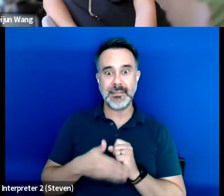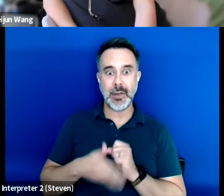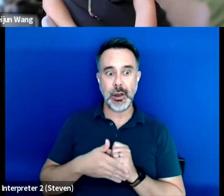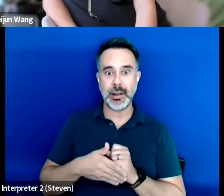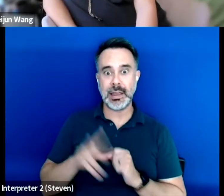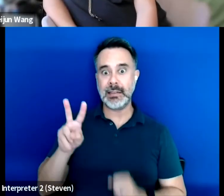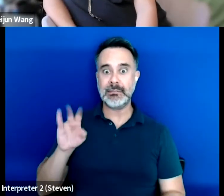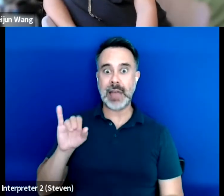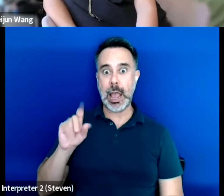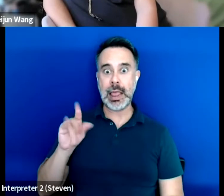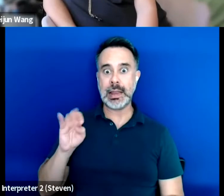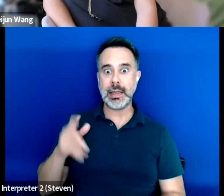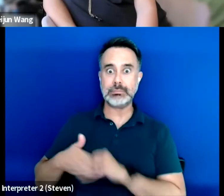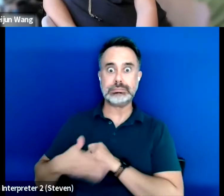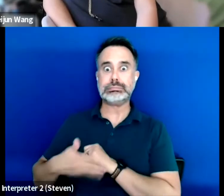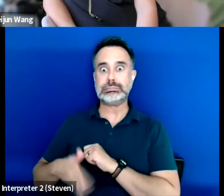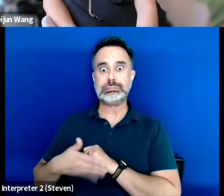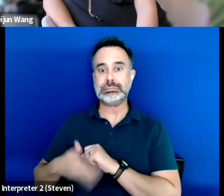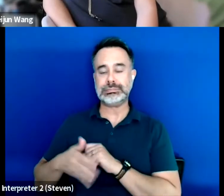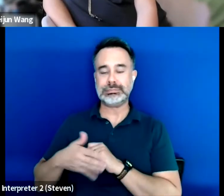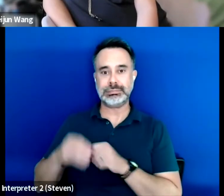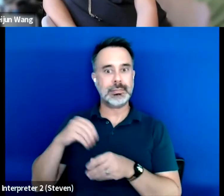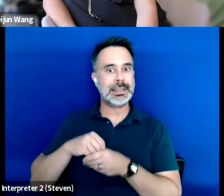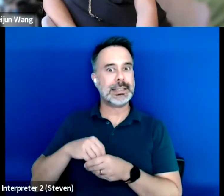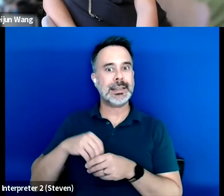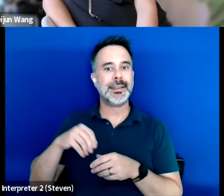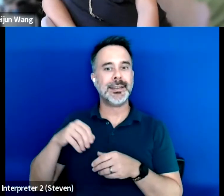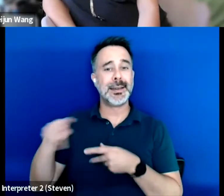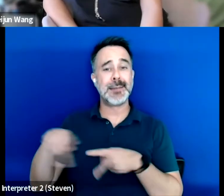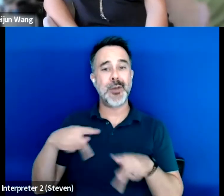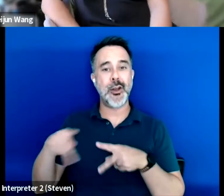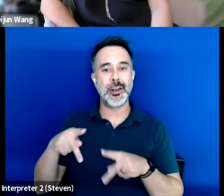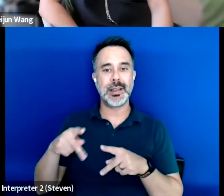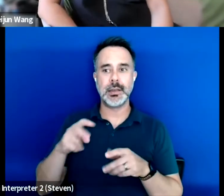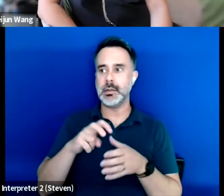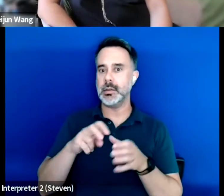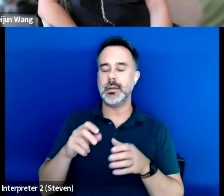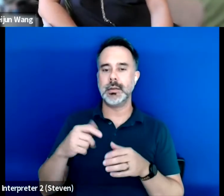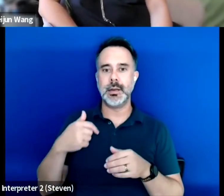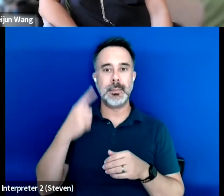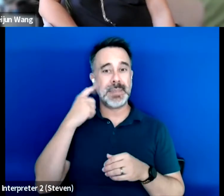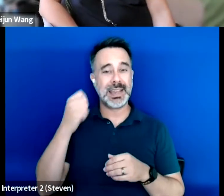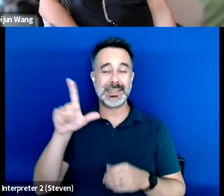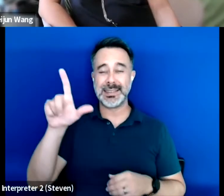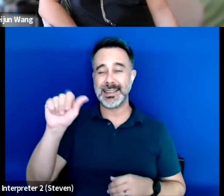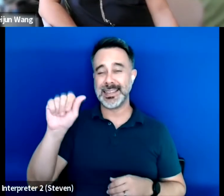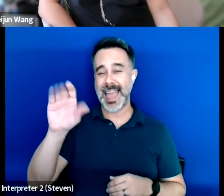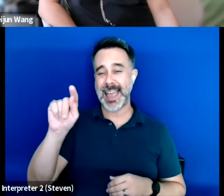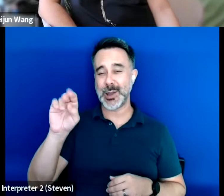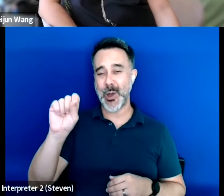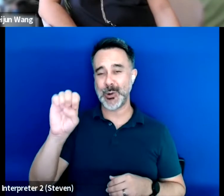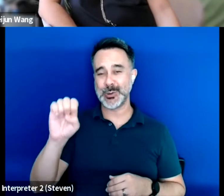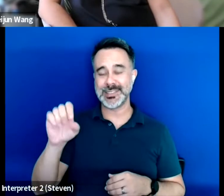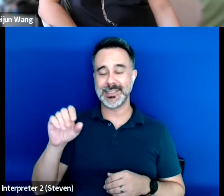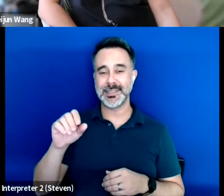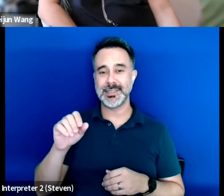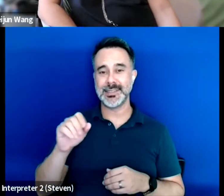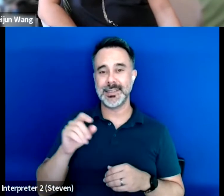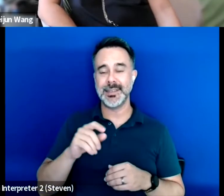It can be joyful. It can be pleasurable. It can make you more empathetic and powerful --